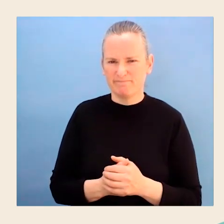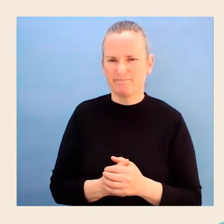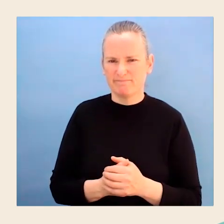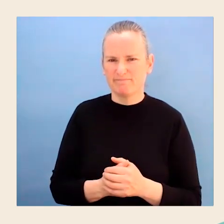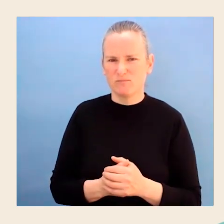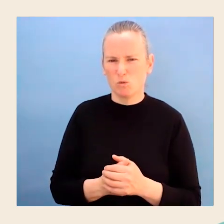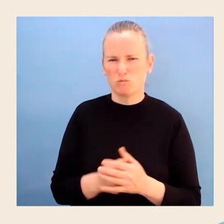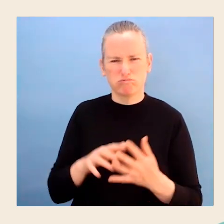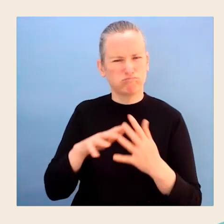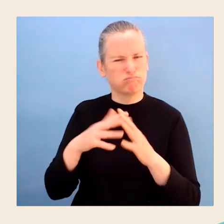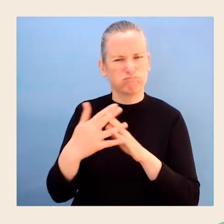a very difficult one.